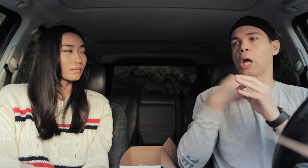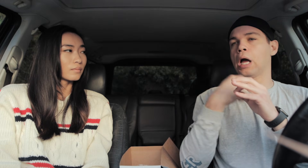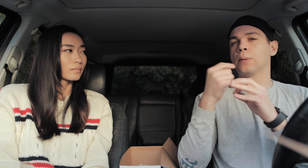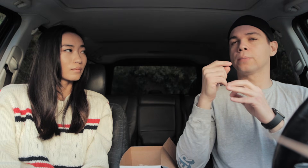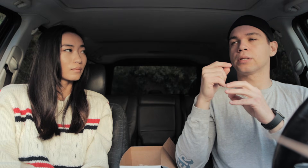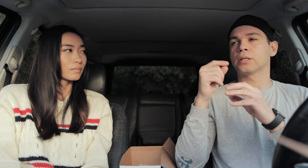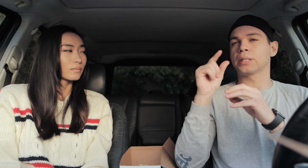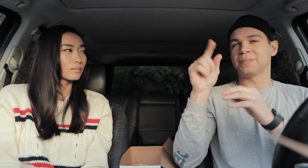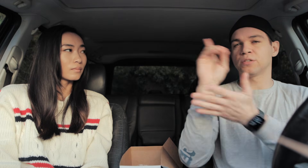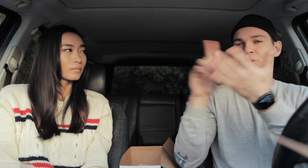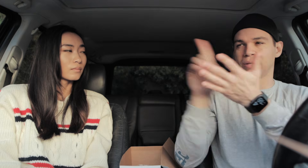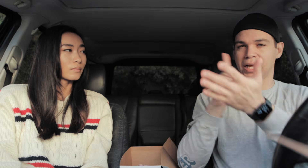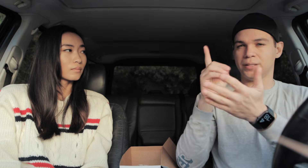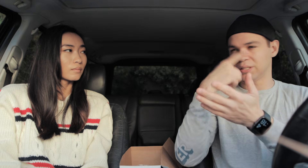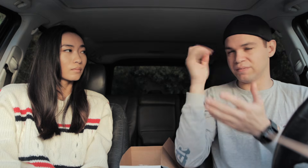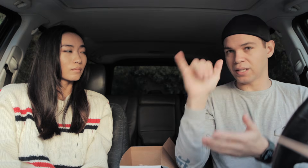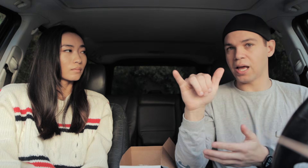so I was a little bit discriminated because of that